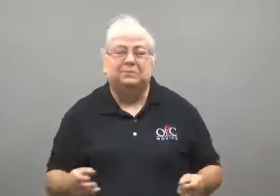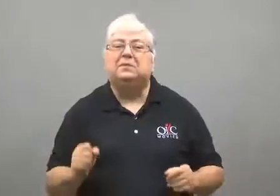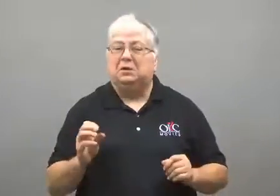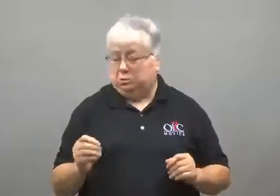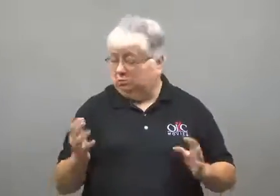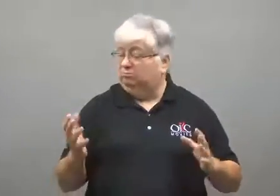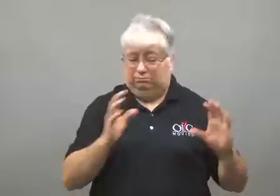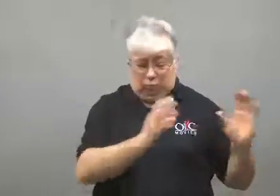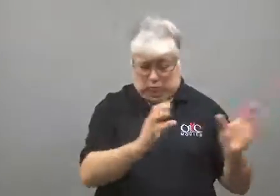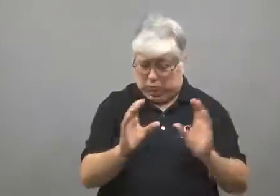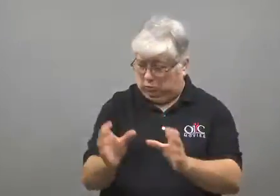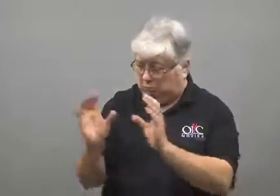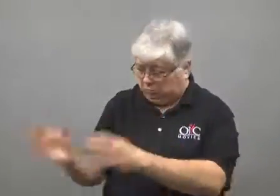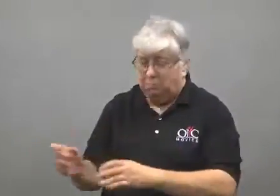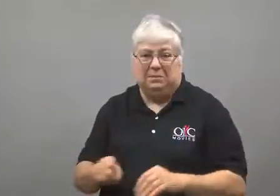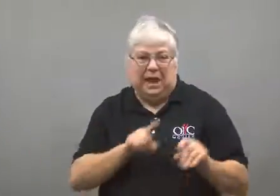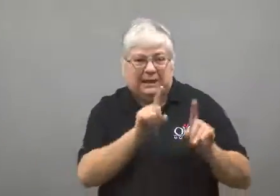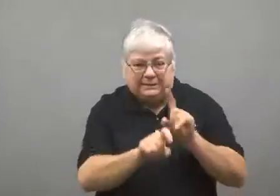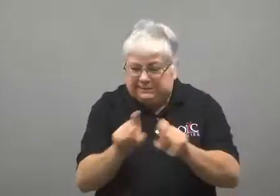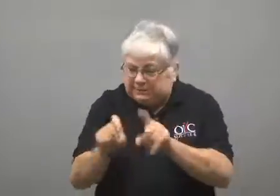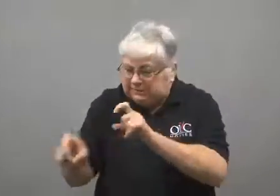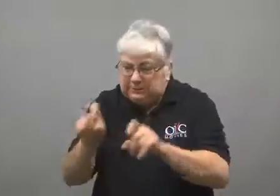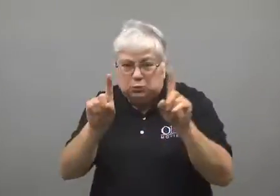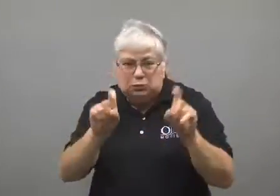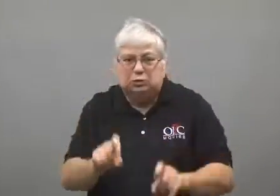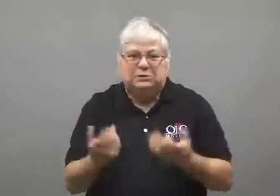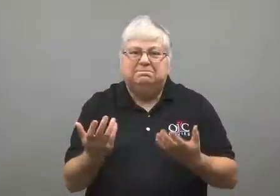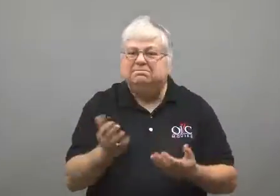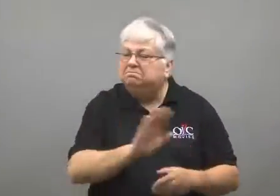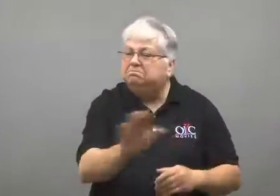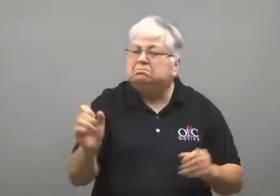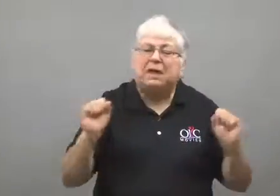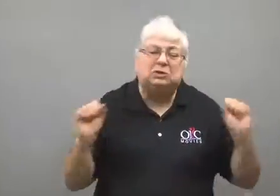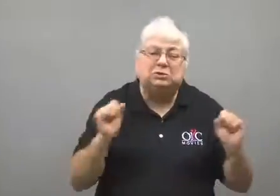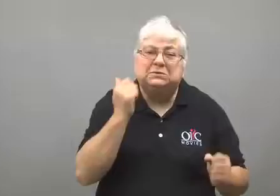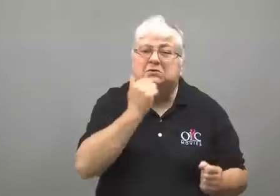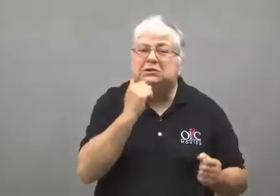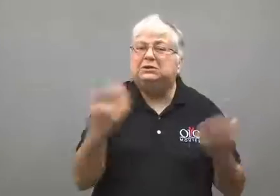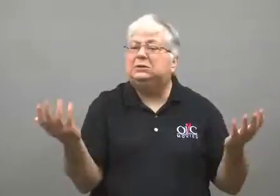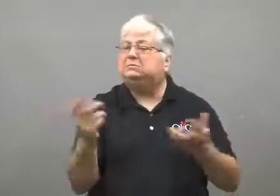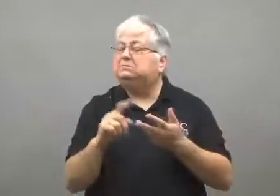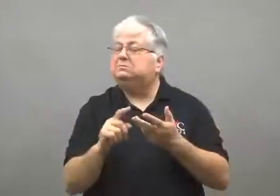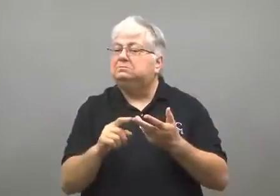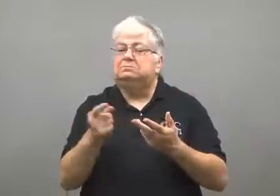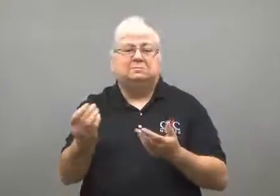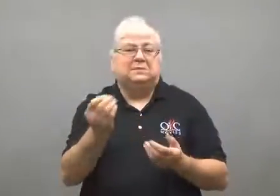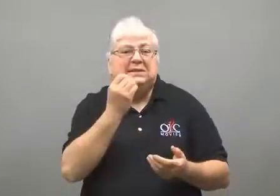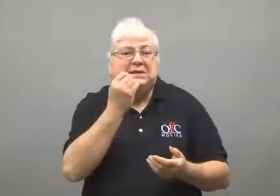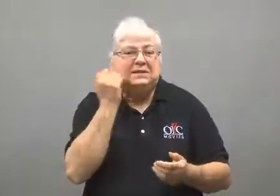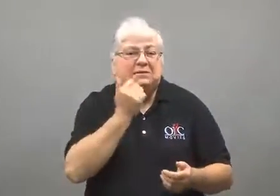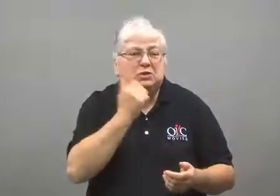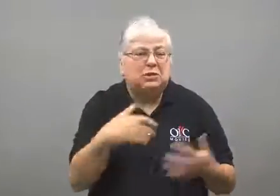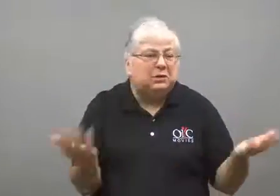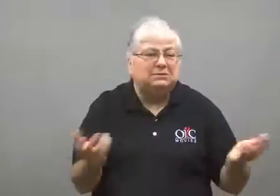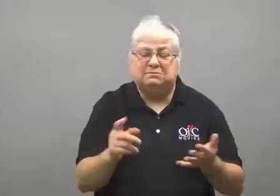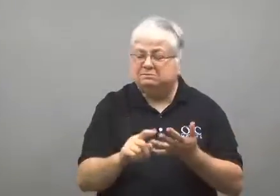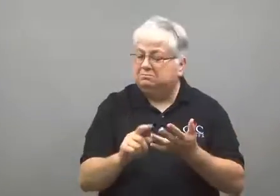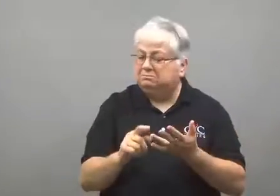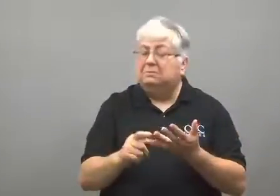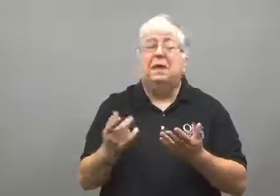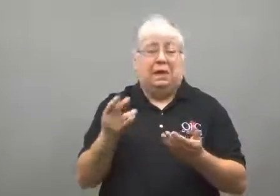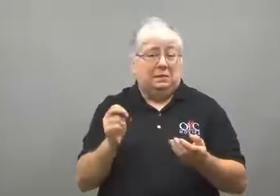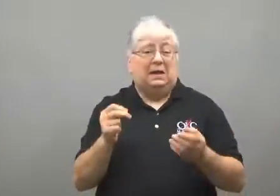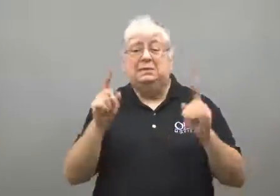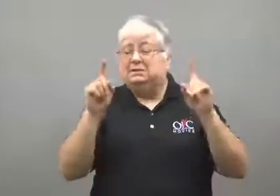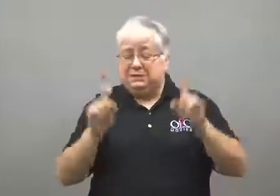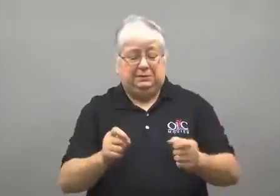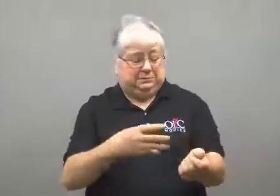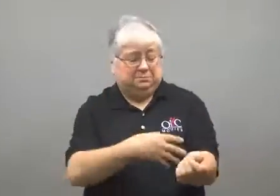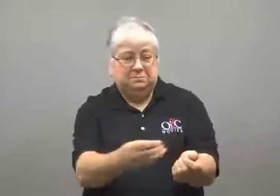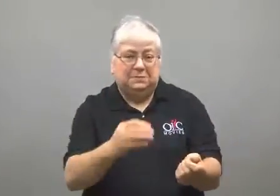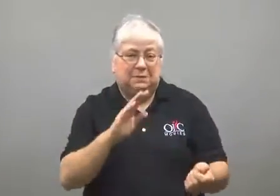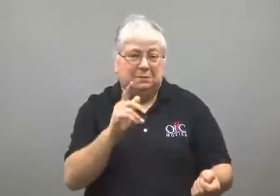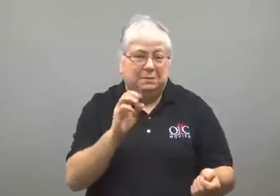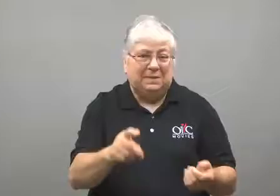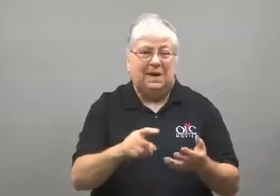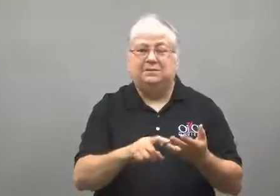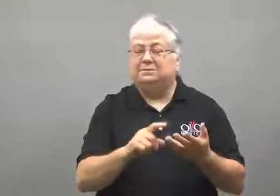The three groups were asked about exercising and eating habits.